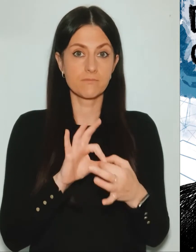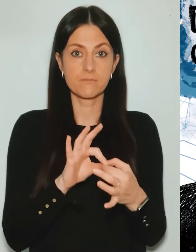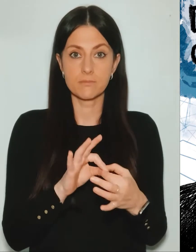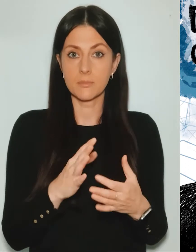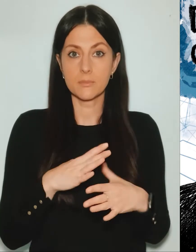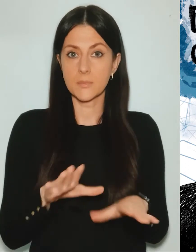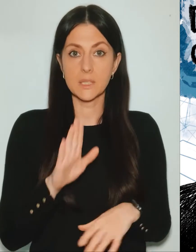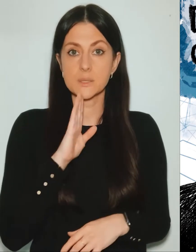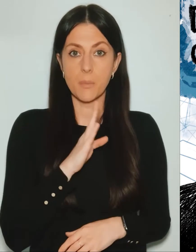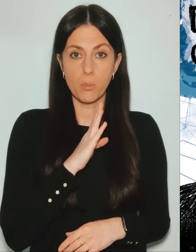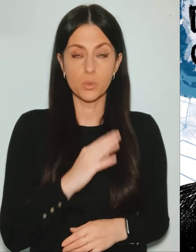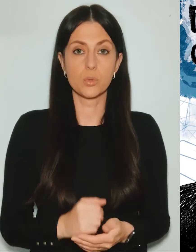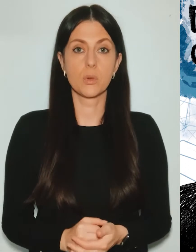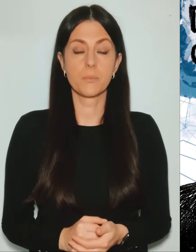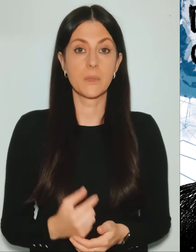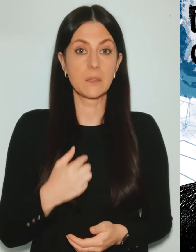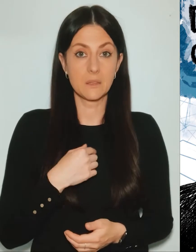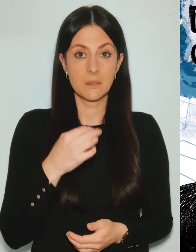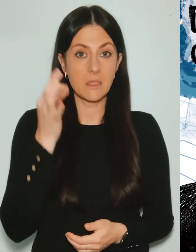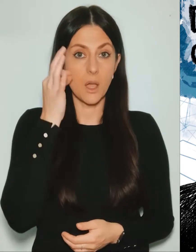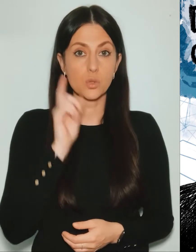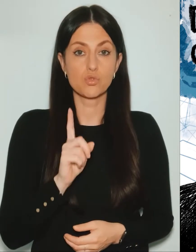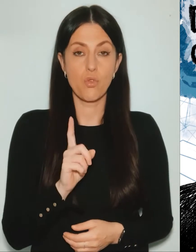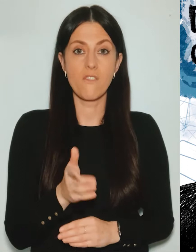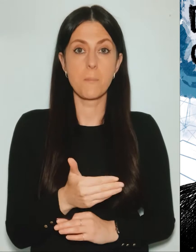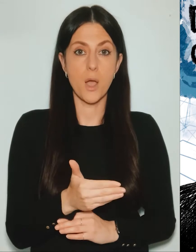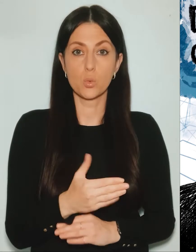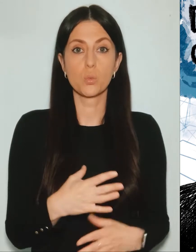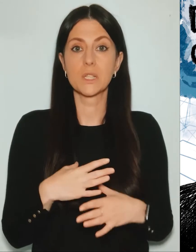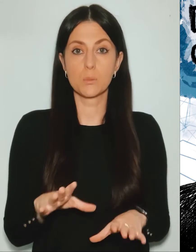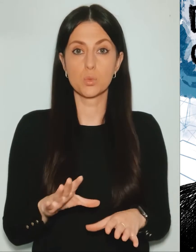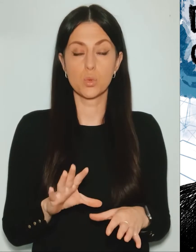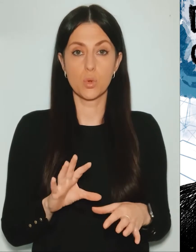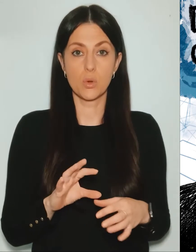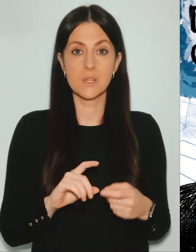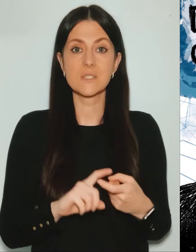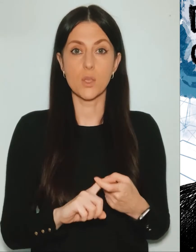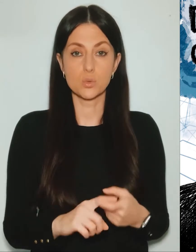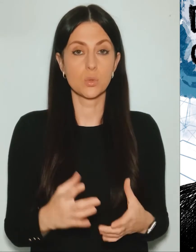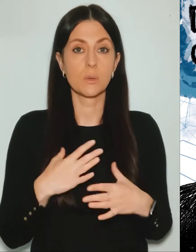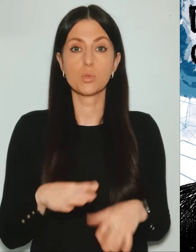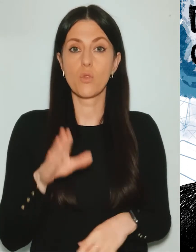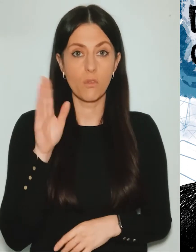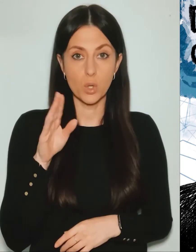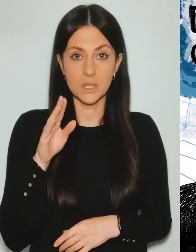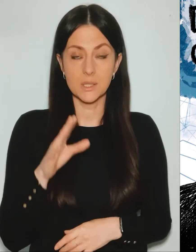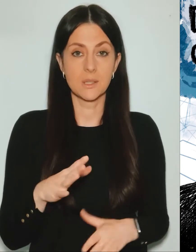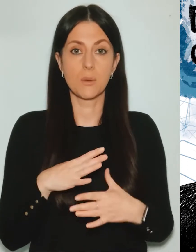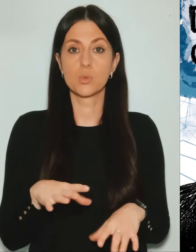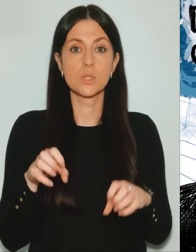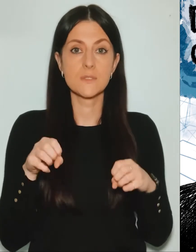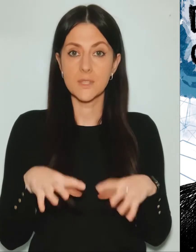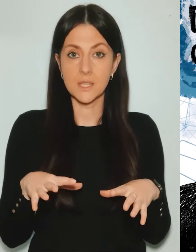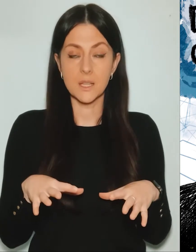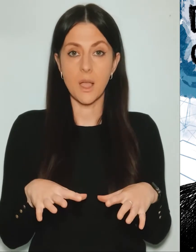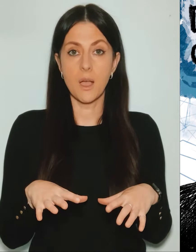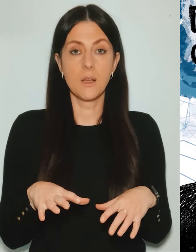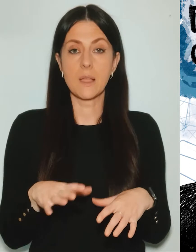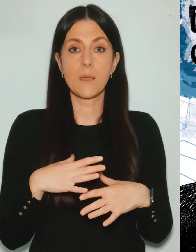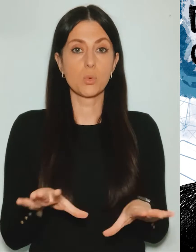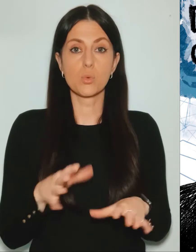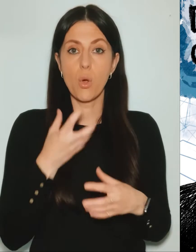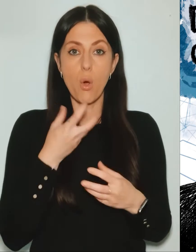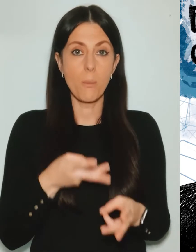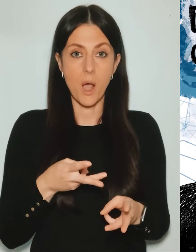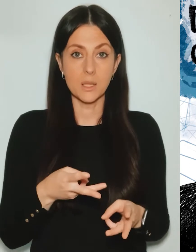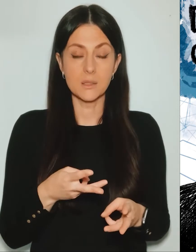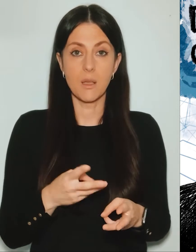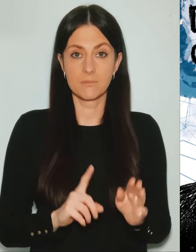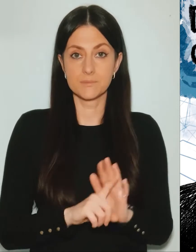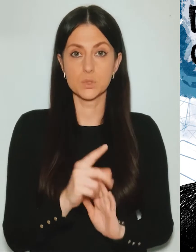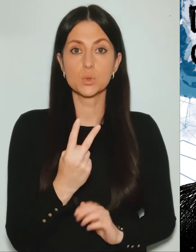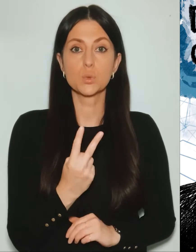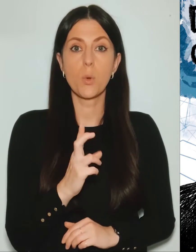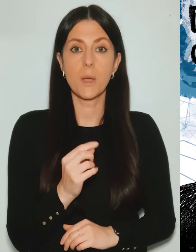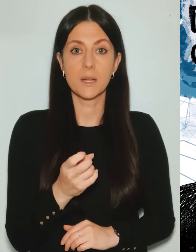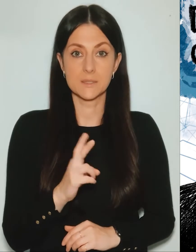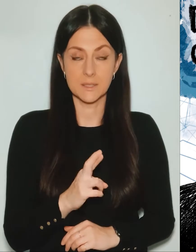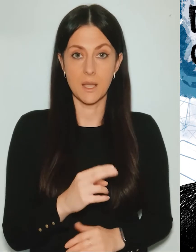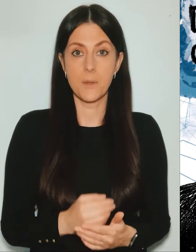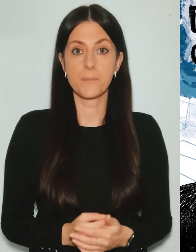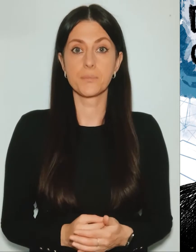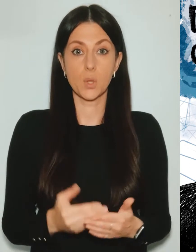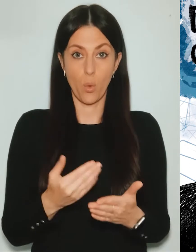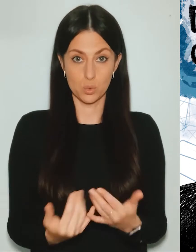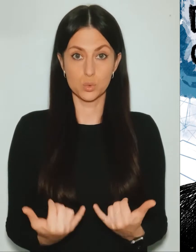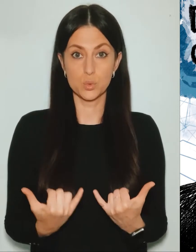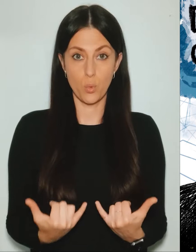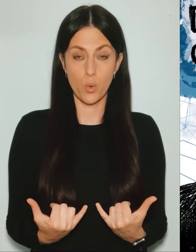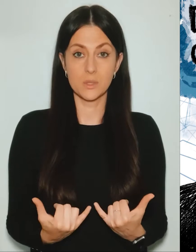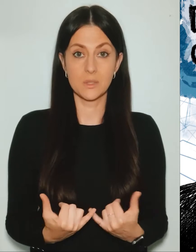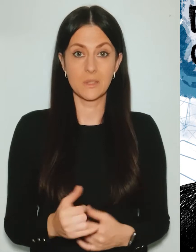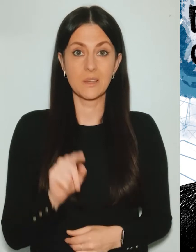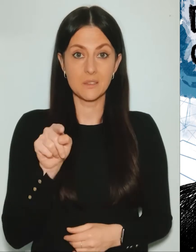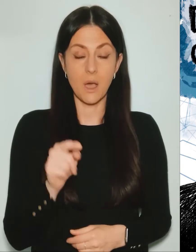because I remind you that there was no connection in Mariupol, no water, no light, no heating since March 2, and even today everything there is still very sad,